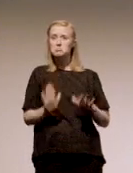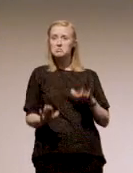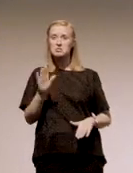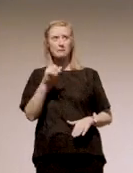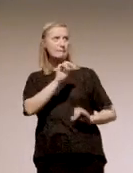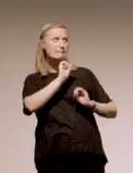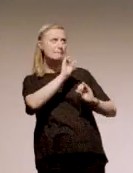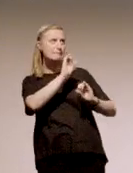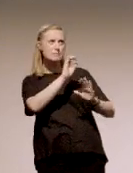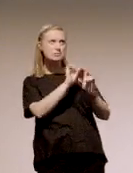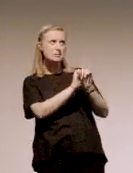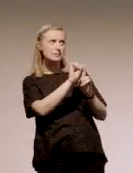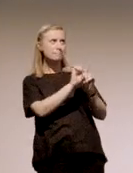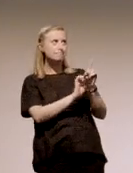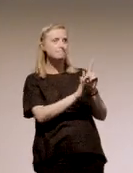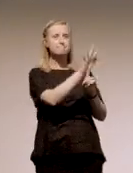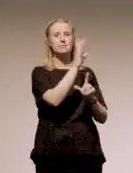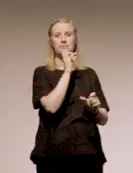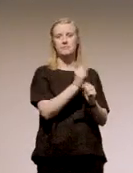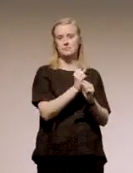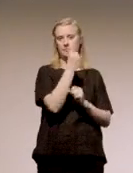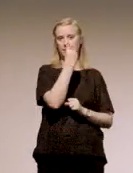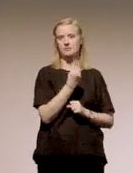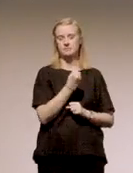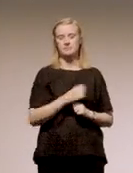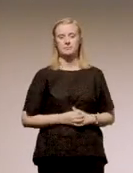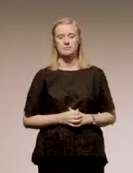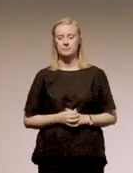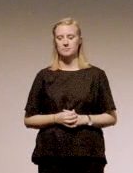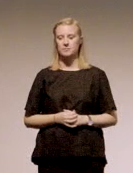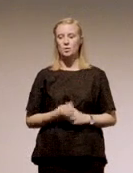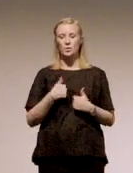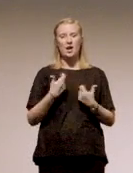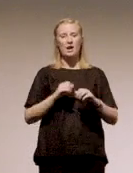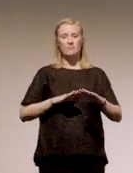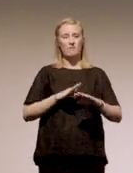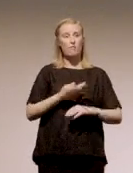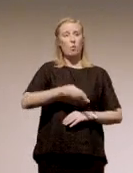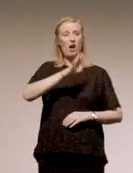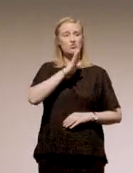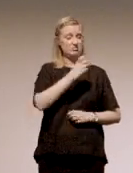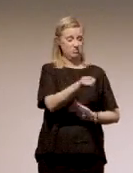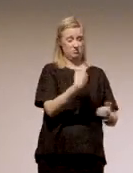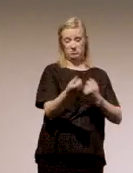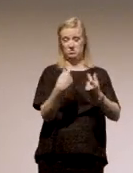is doing to provide their feedback. We've got over 400 pieces of unique feedback from that consultation that